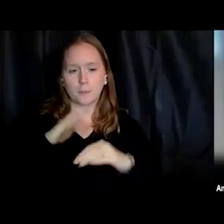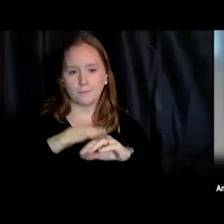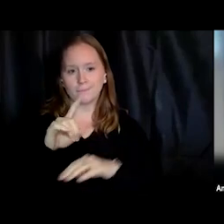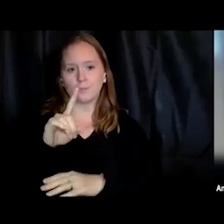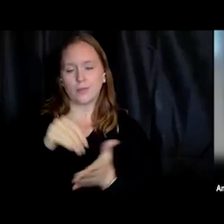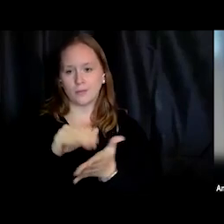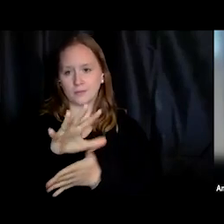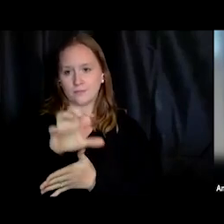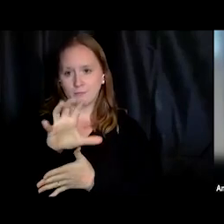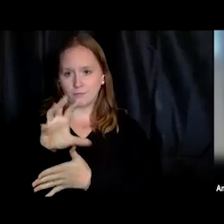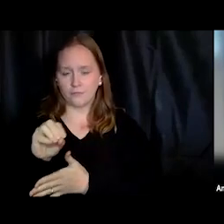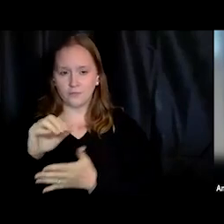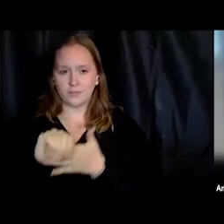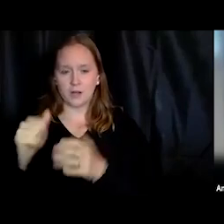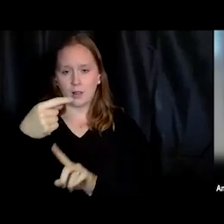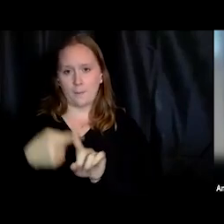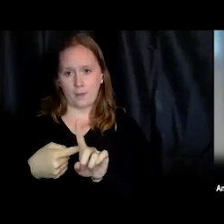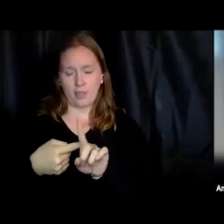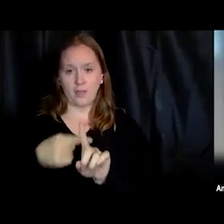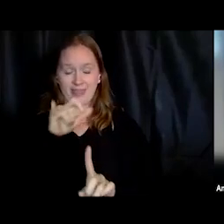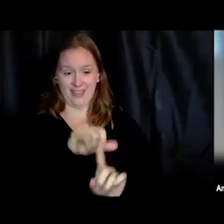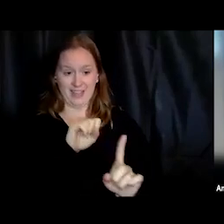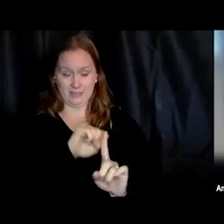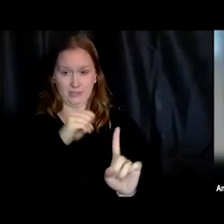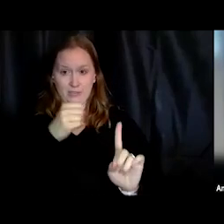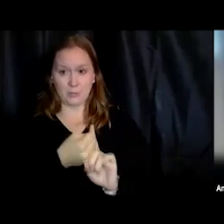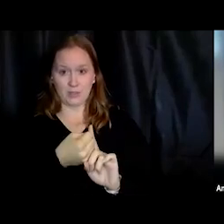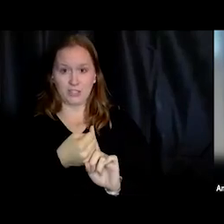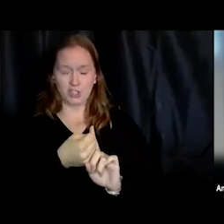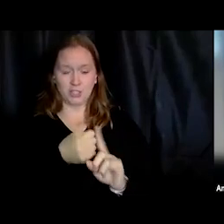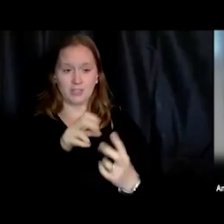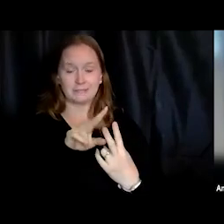And that situation is either expected to result in death